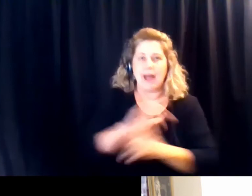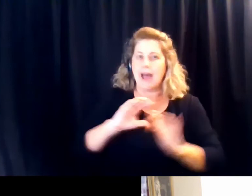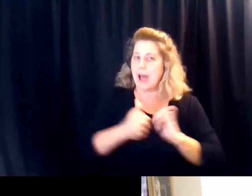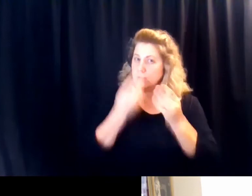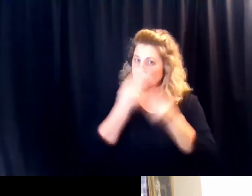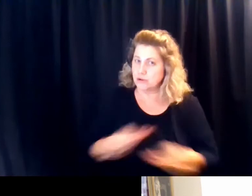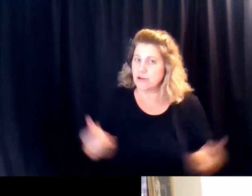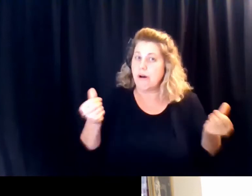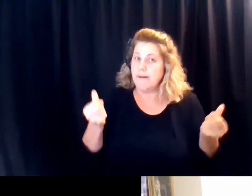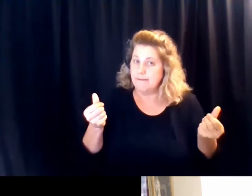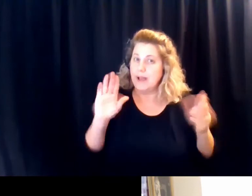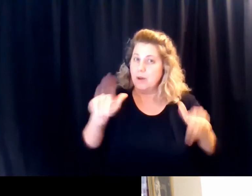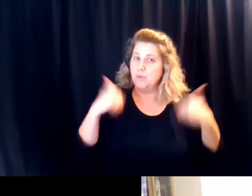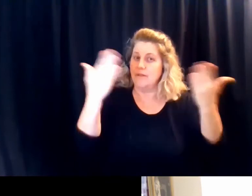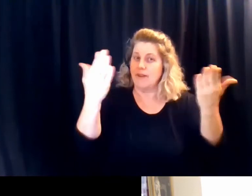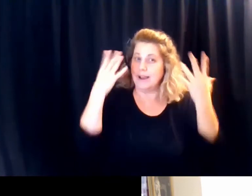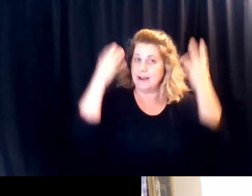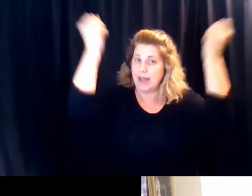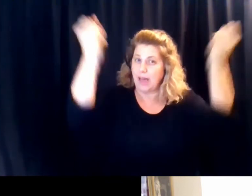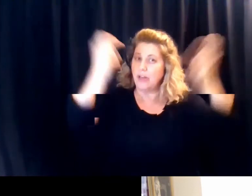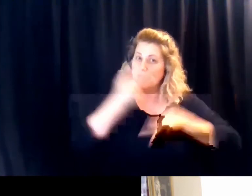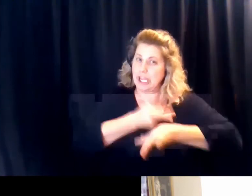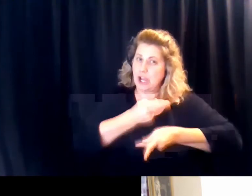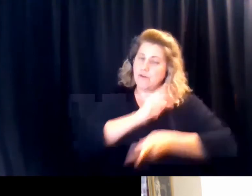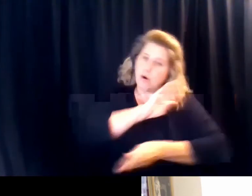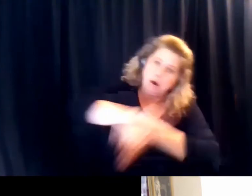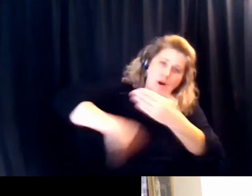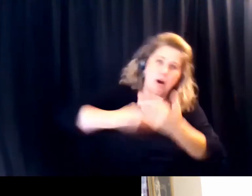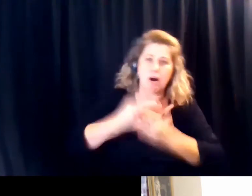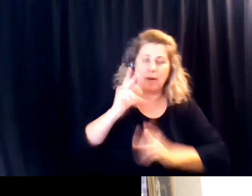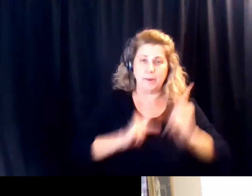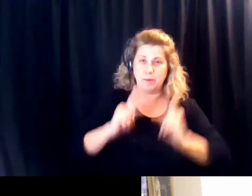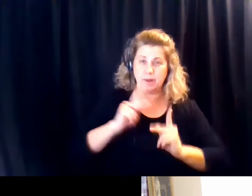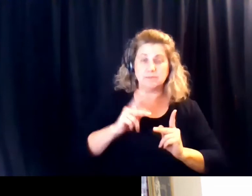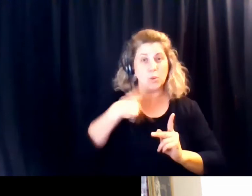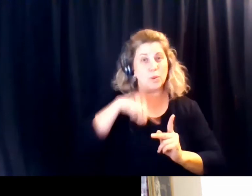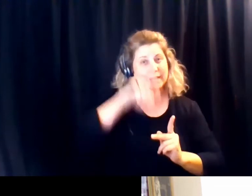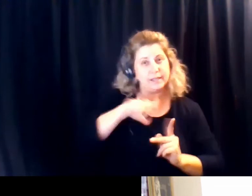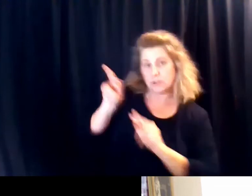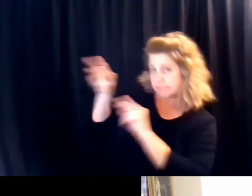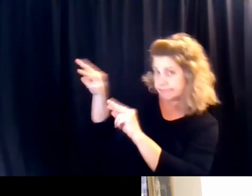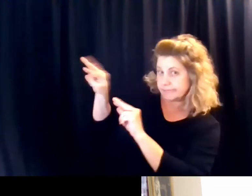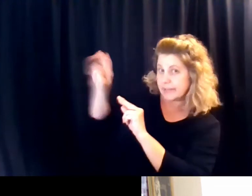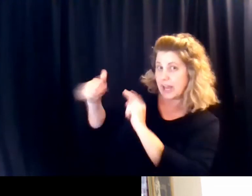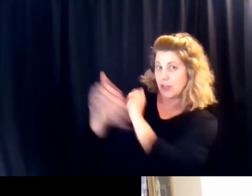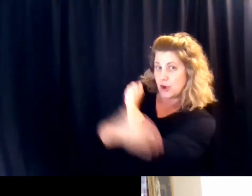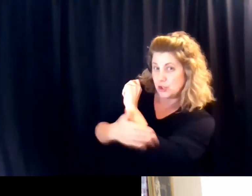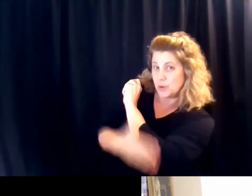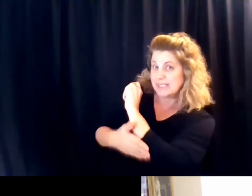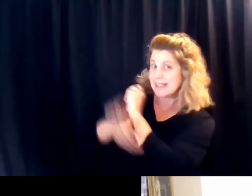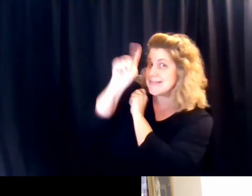Judith Heumann: Well, I think I'm sorry. Let's look at the question too. I think it's very important that we're all talking about Kobe.